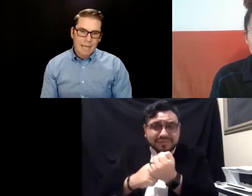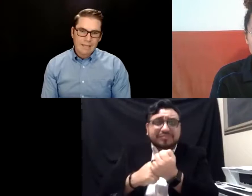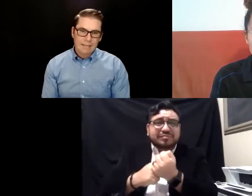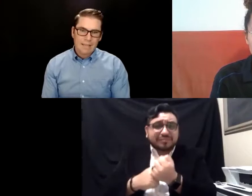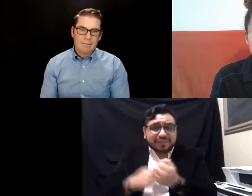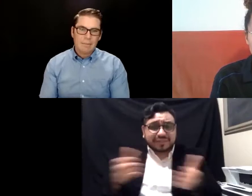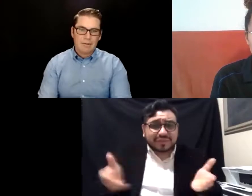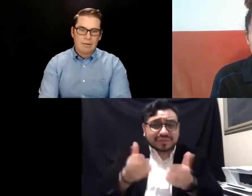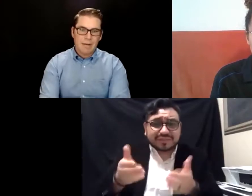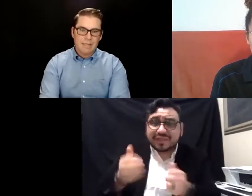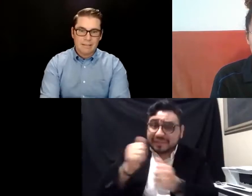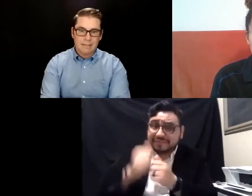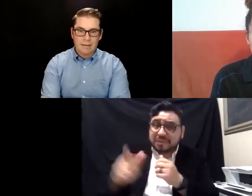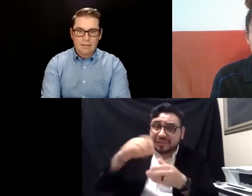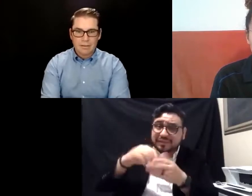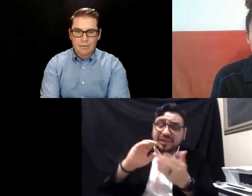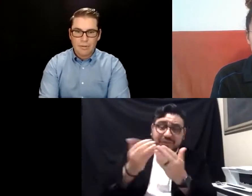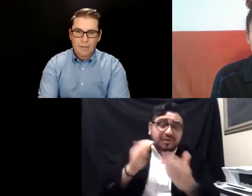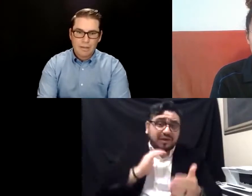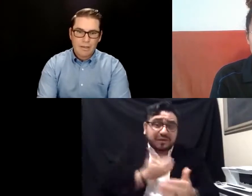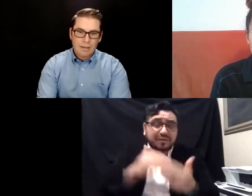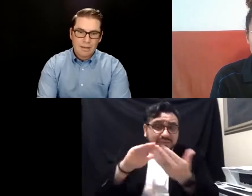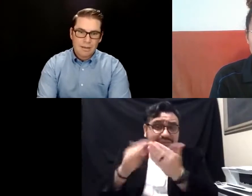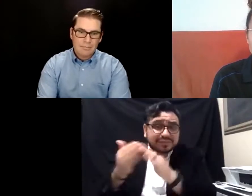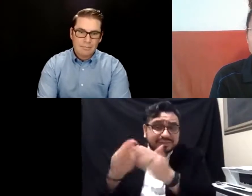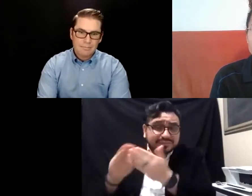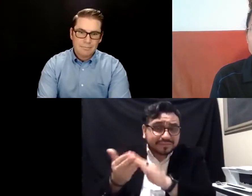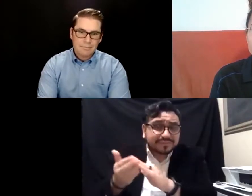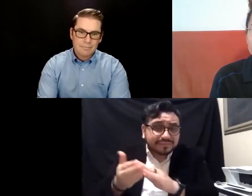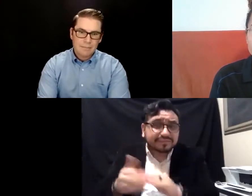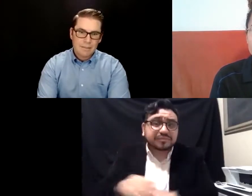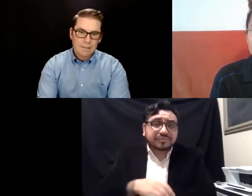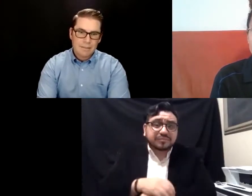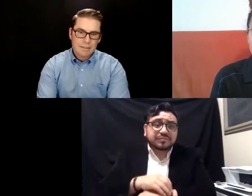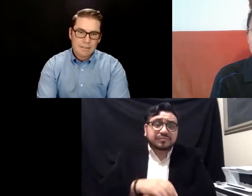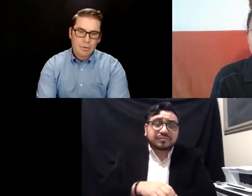And it expands your horizons. It also